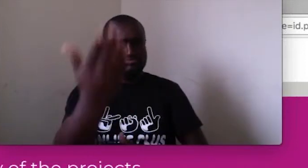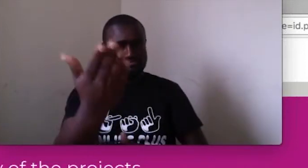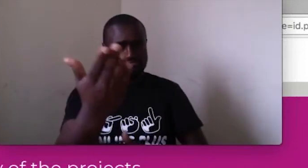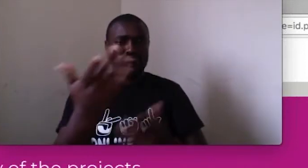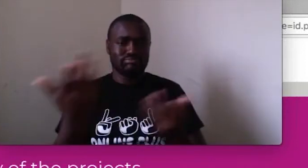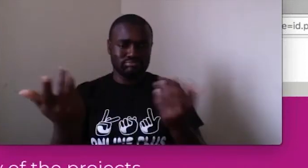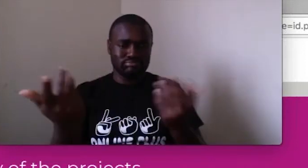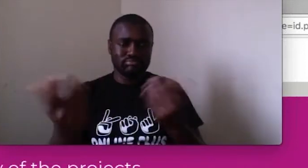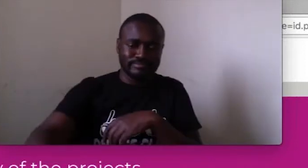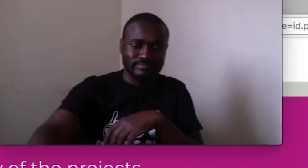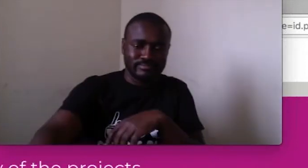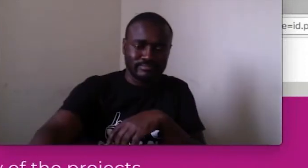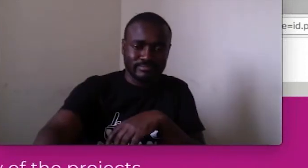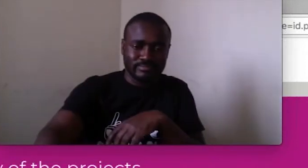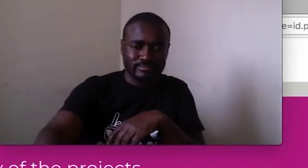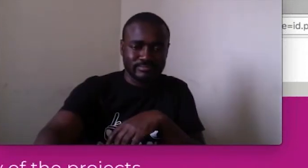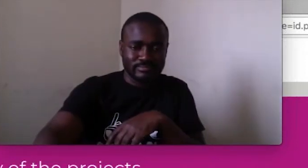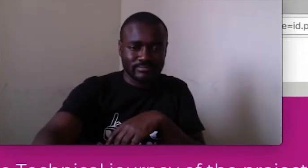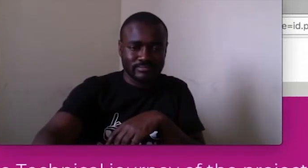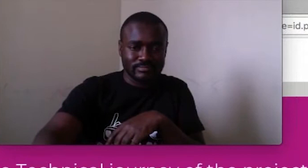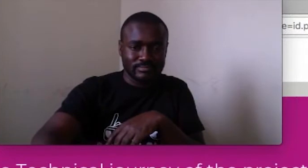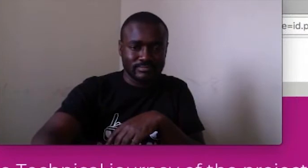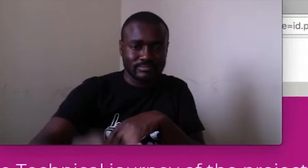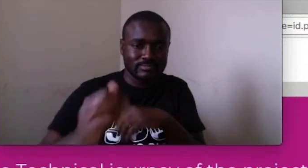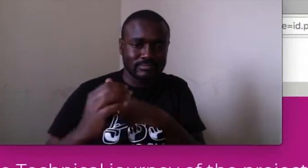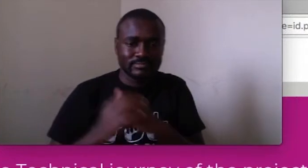so it's both a webapp and on Android